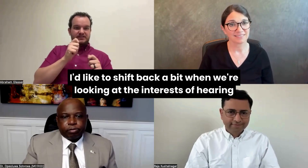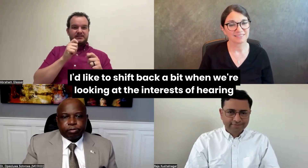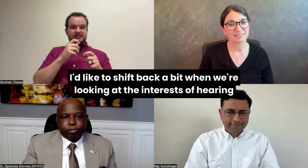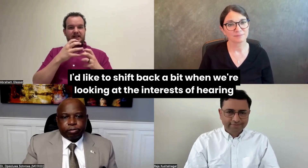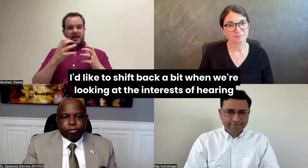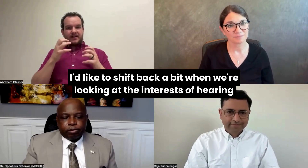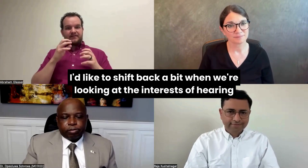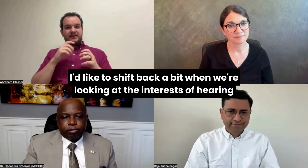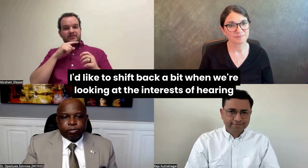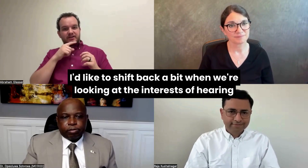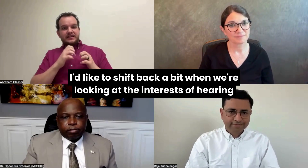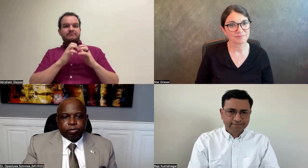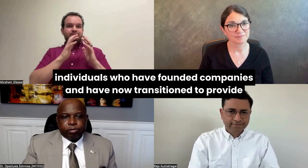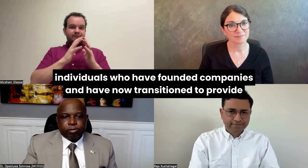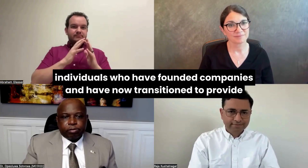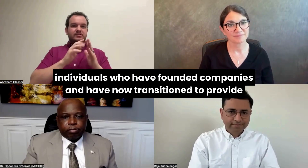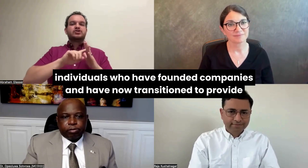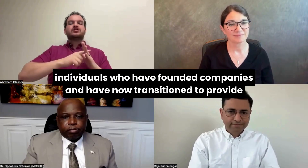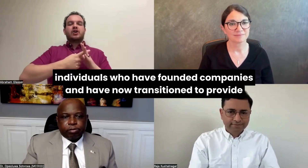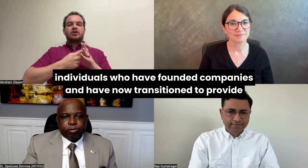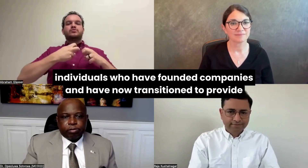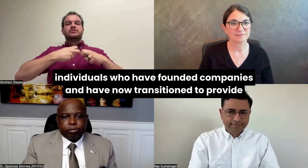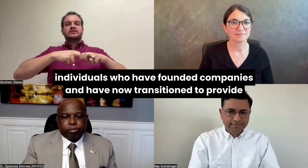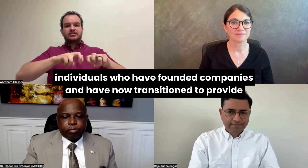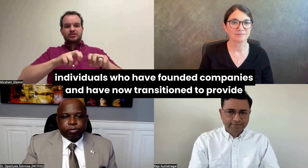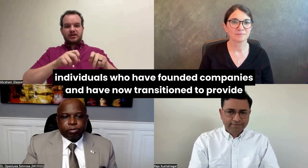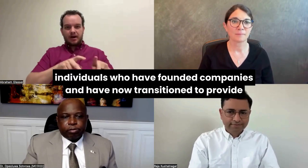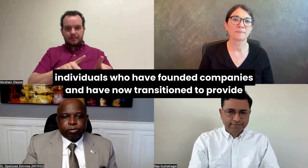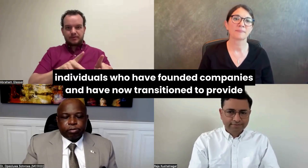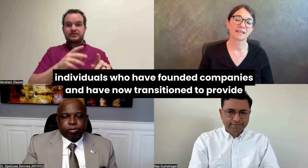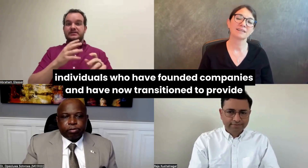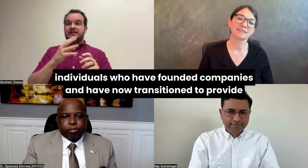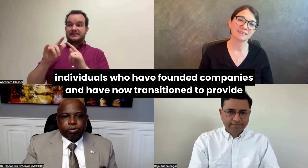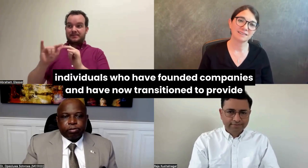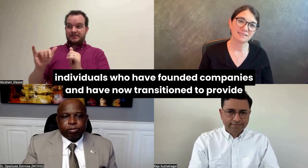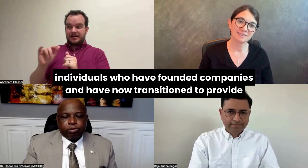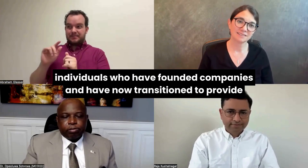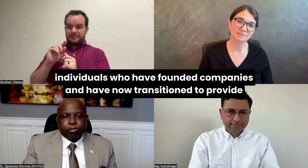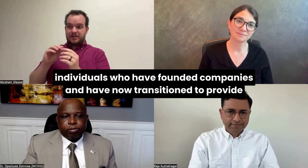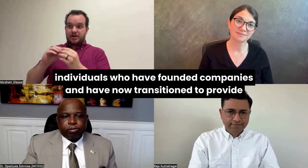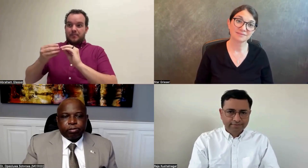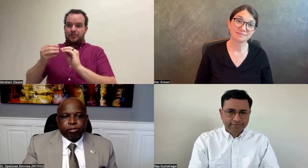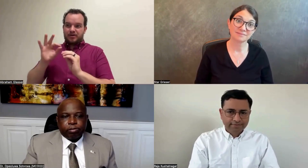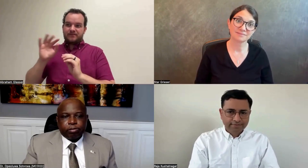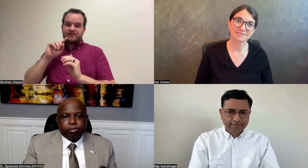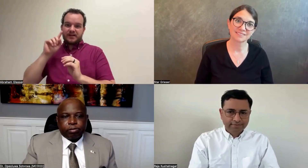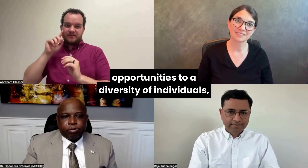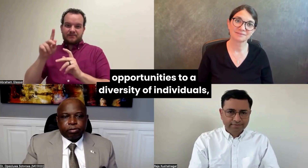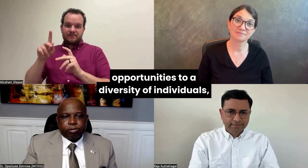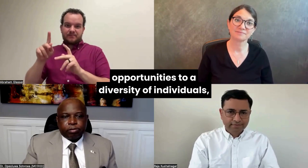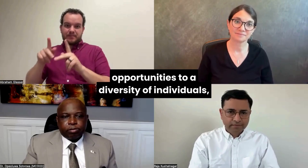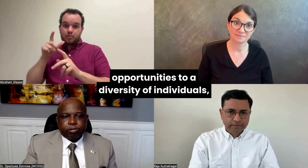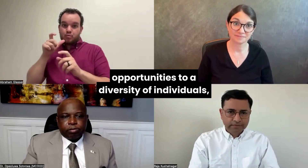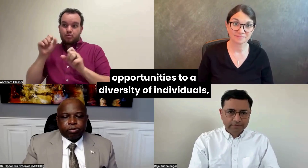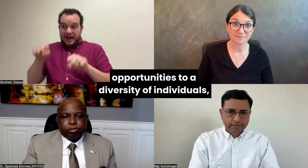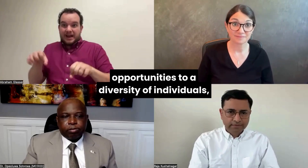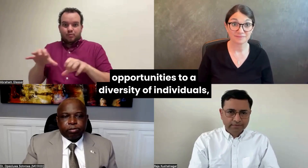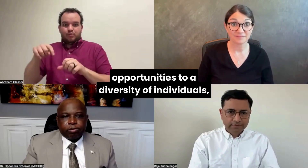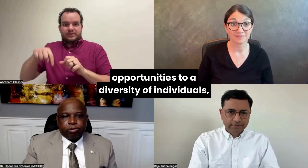individuals who have founded companies and have now transitioned to provide opportunities to a diversity of individuals,